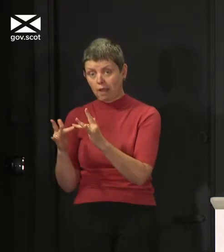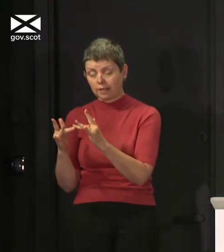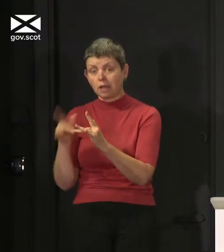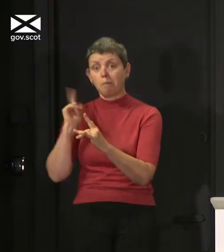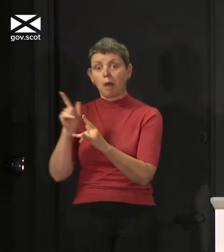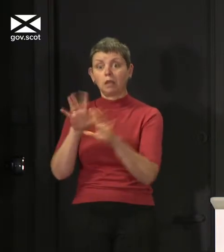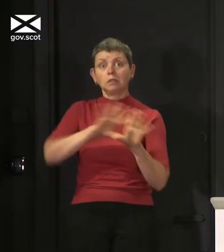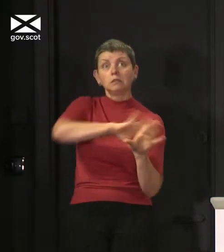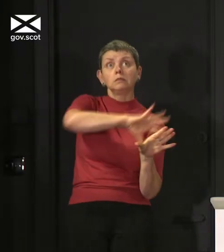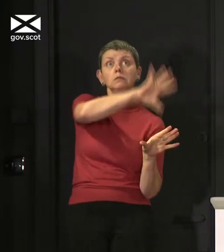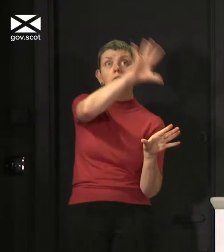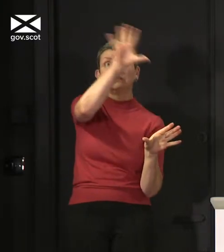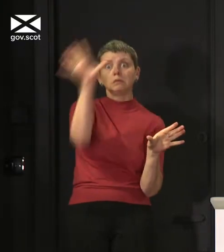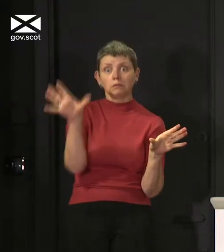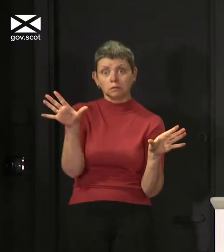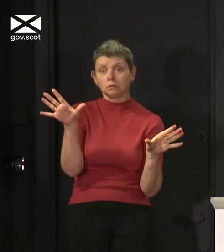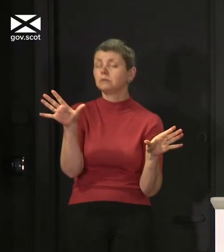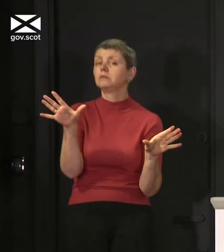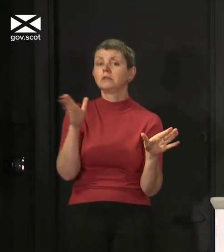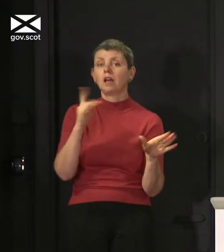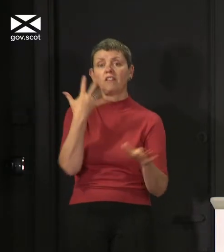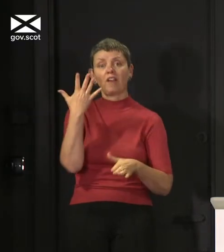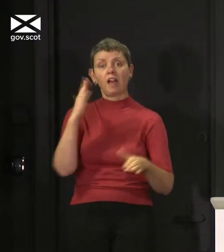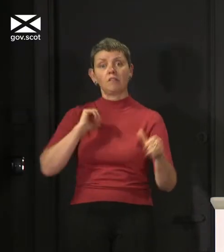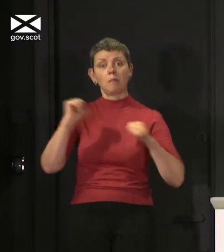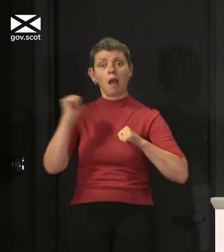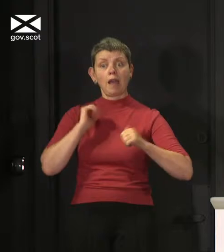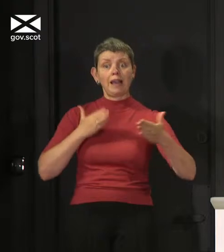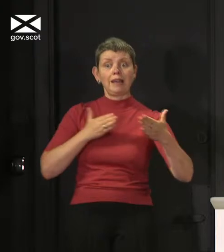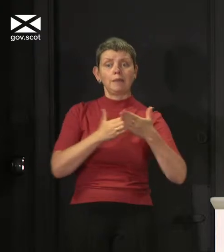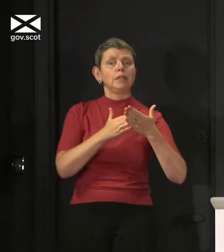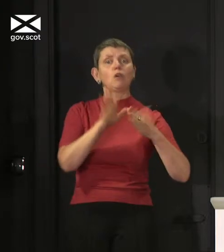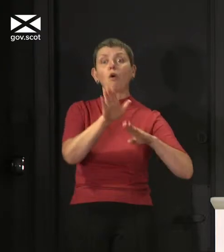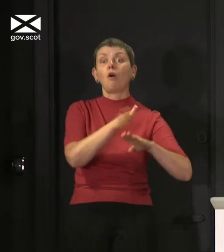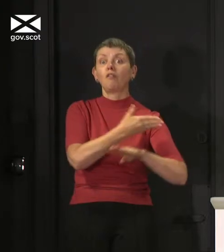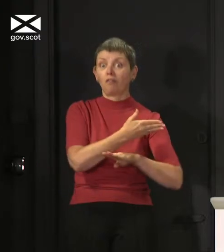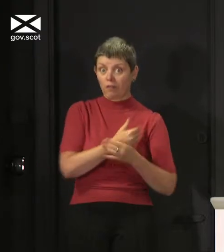that you must stick to a five mile travel limit for recreational purposes.